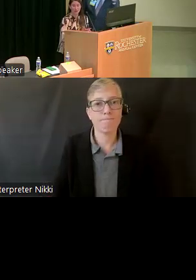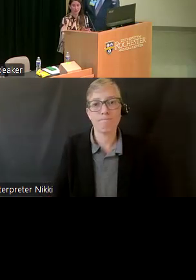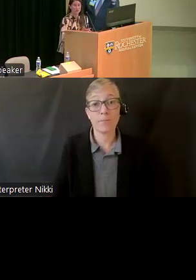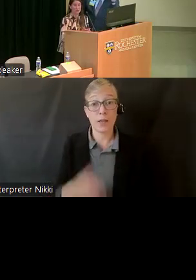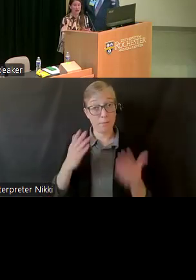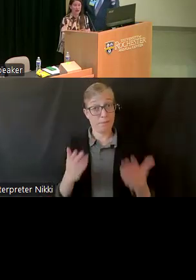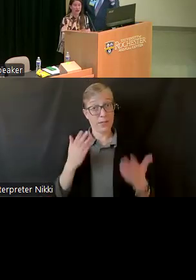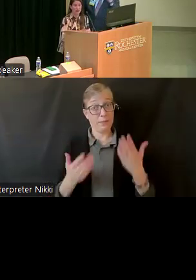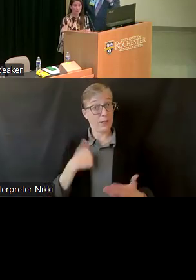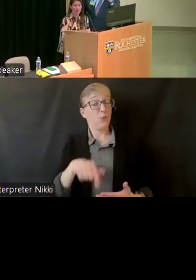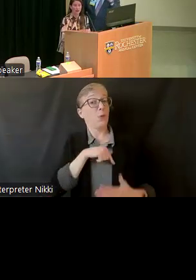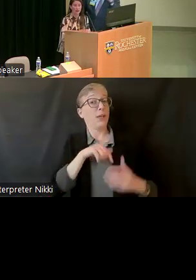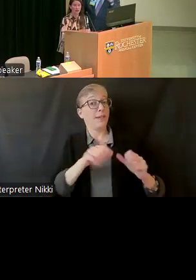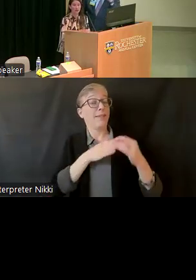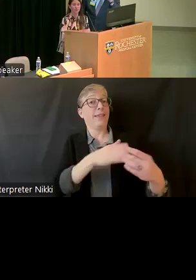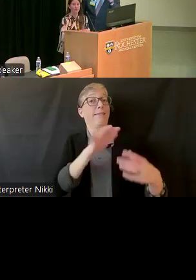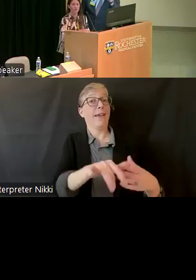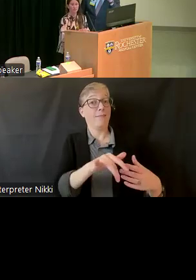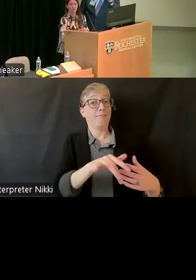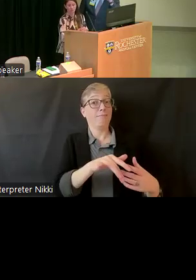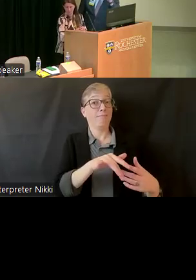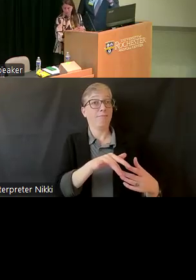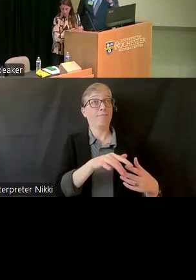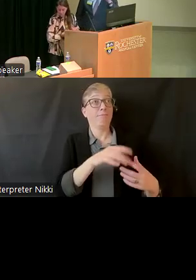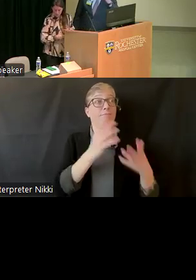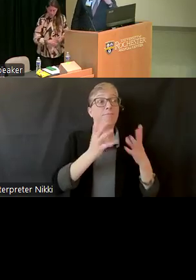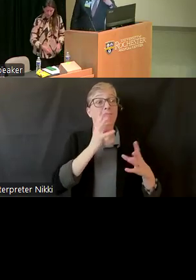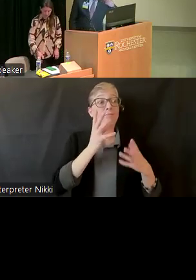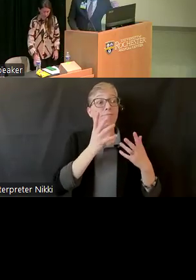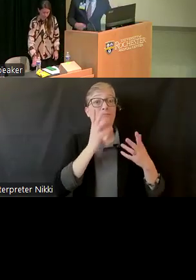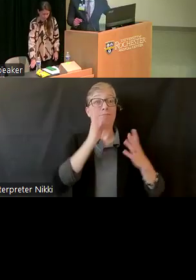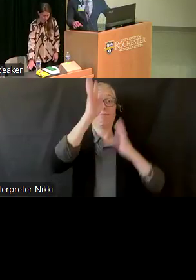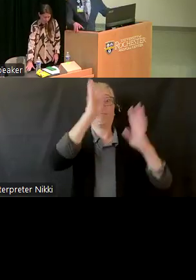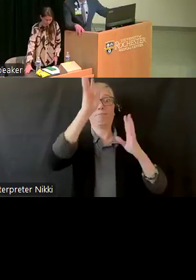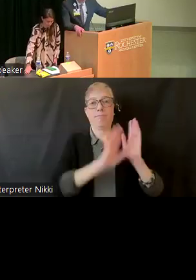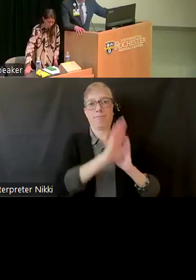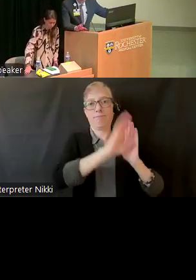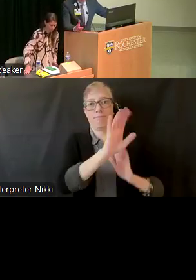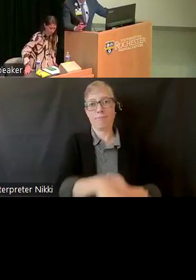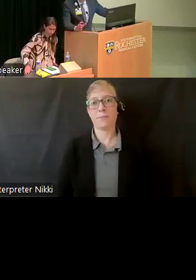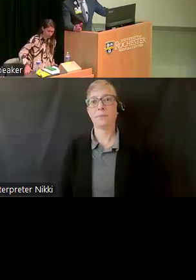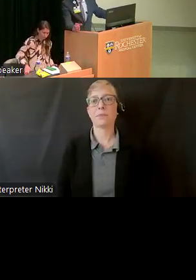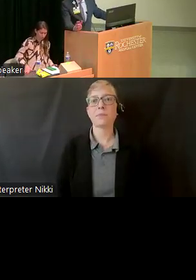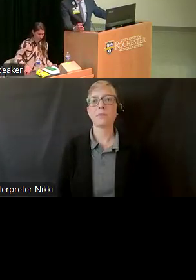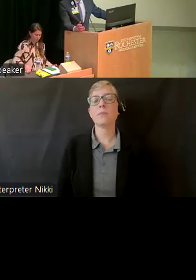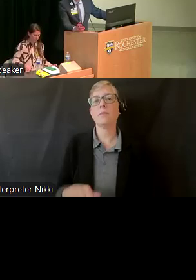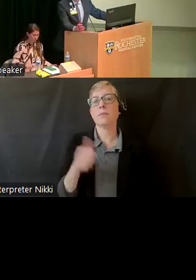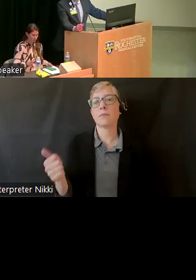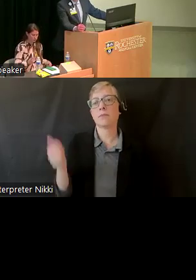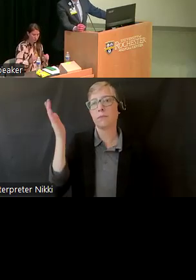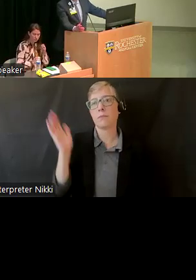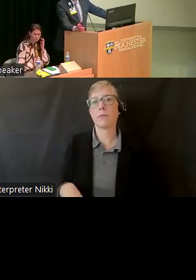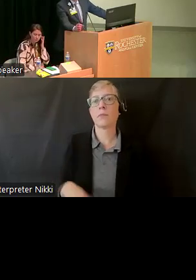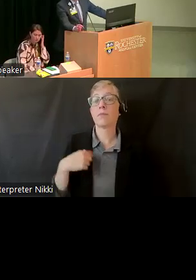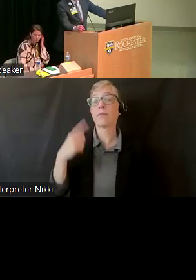really spearheading and and thinking through thank you i I think this is a constant tension so just